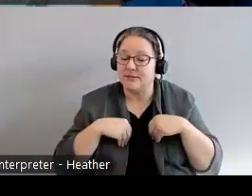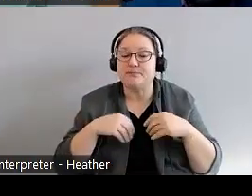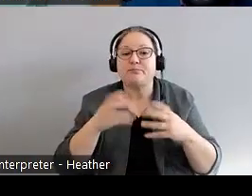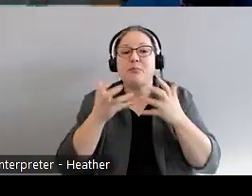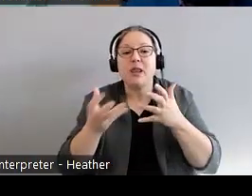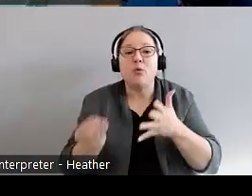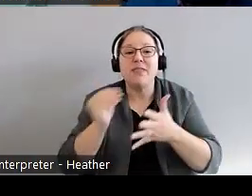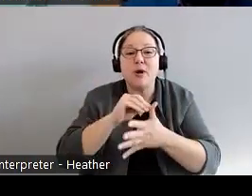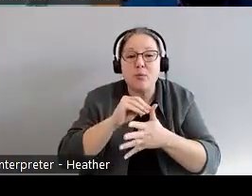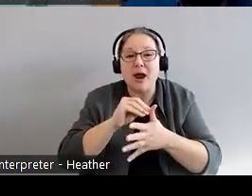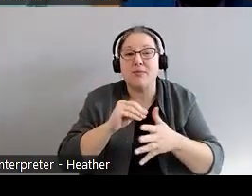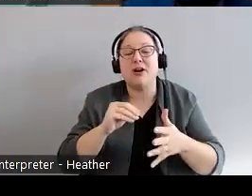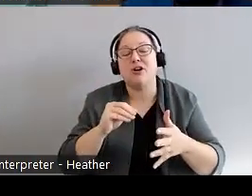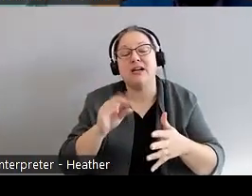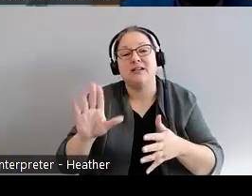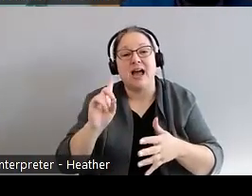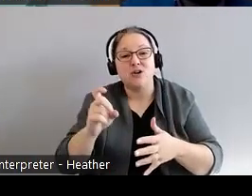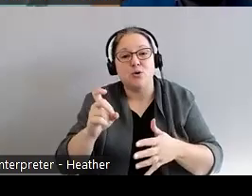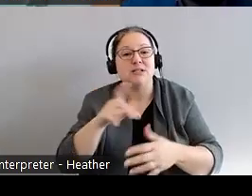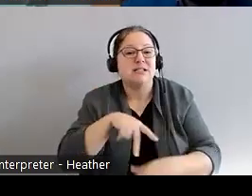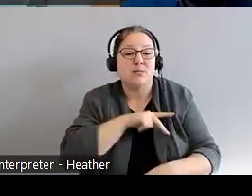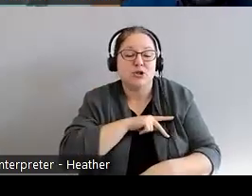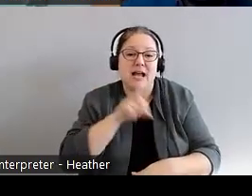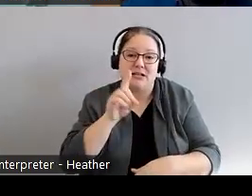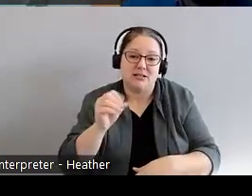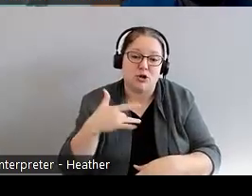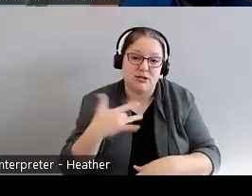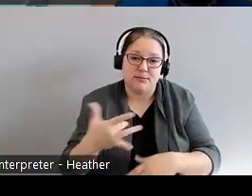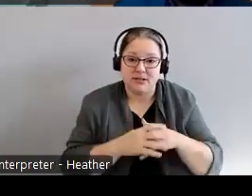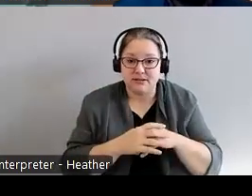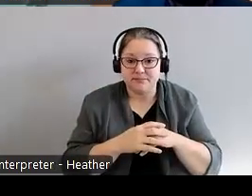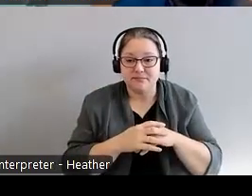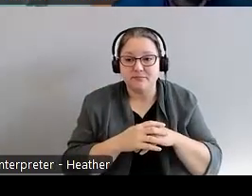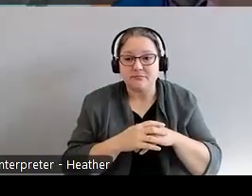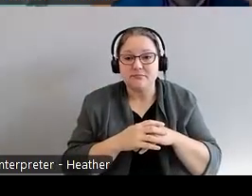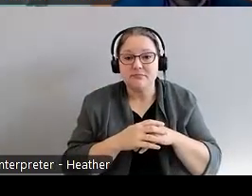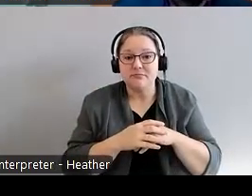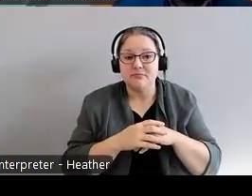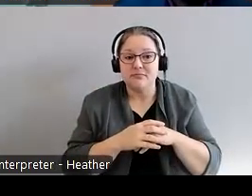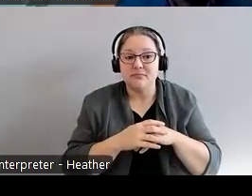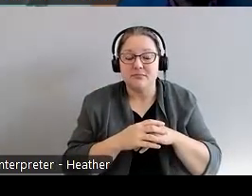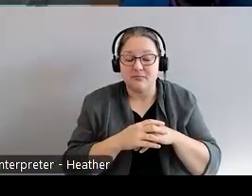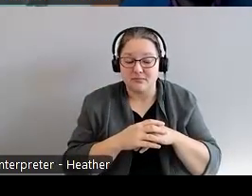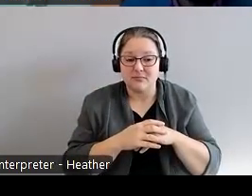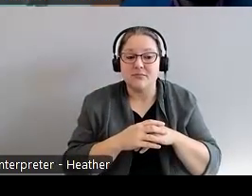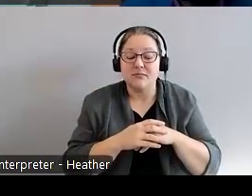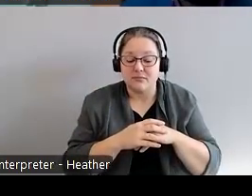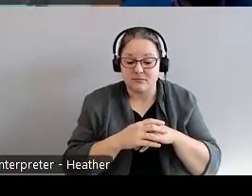is a personality disorder. Um, and like I said before, we'll be sending back to the after we